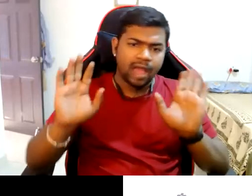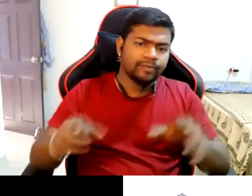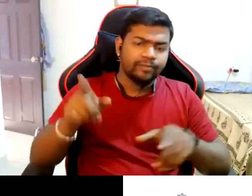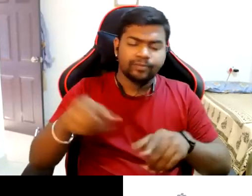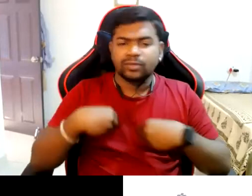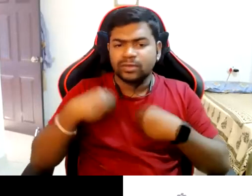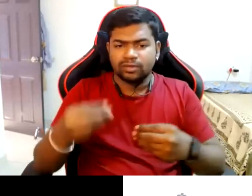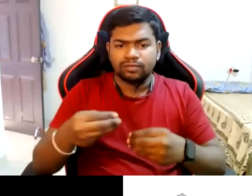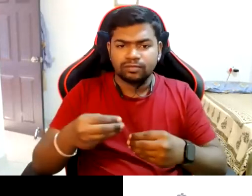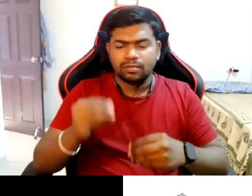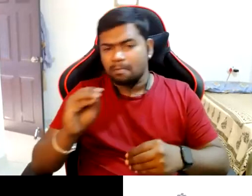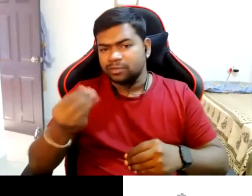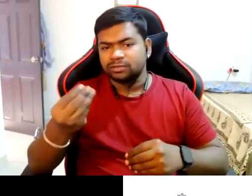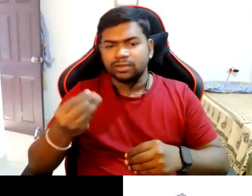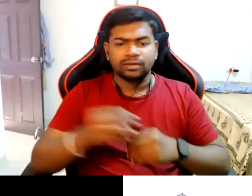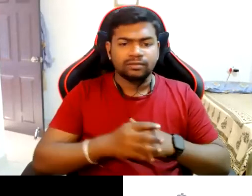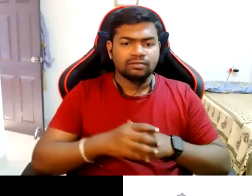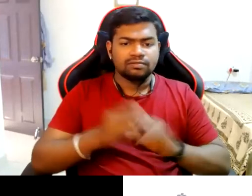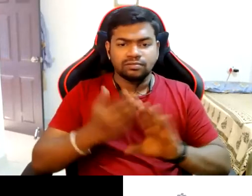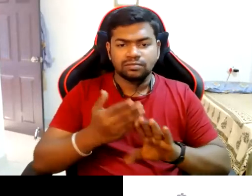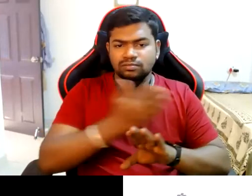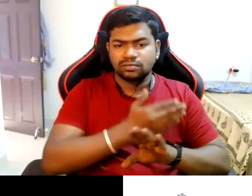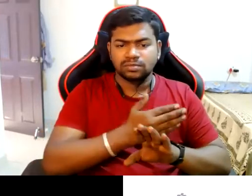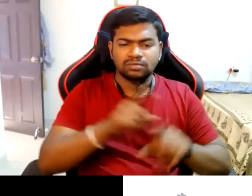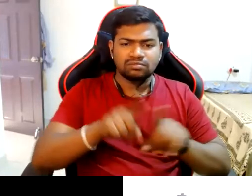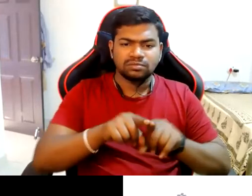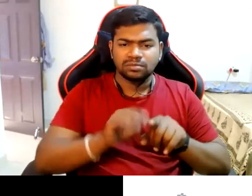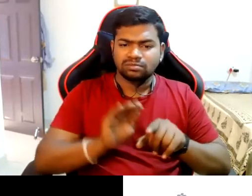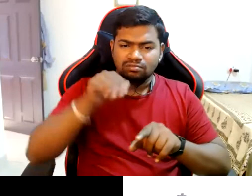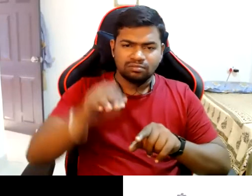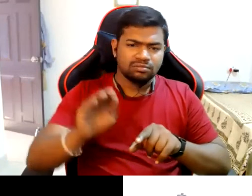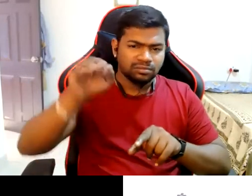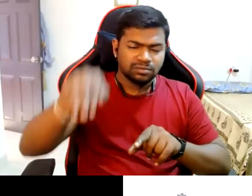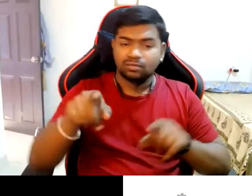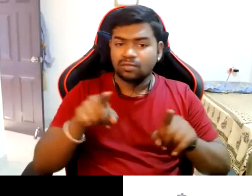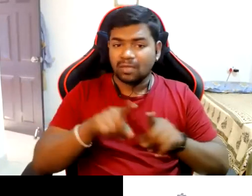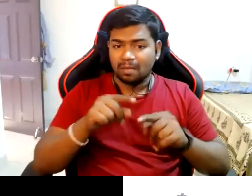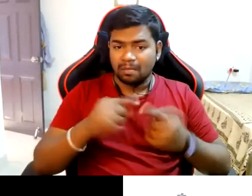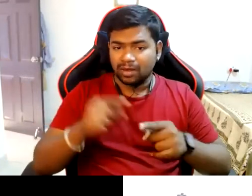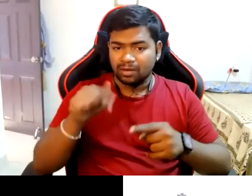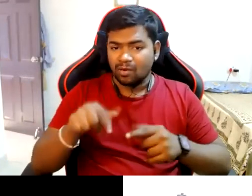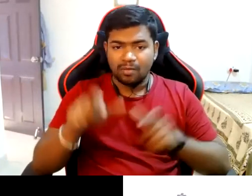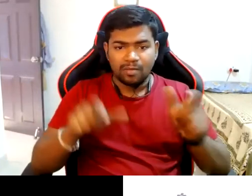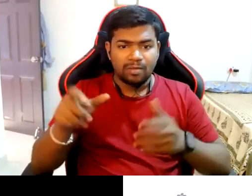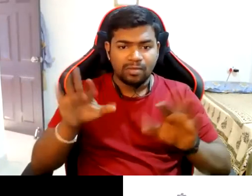should be much better, We had a very bumpy road and we want your road as smooth as possible.